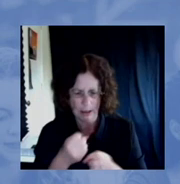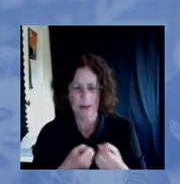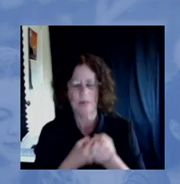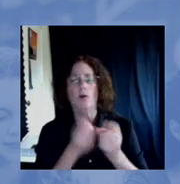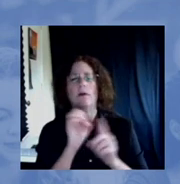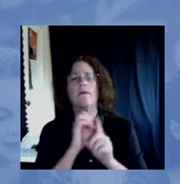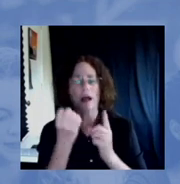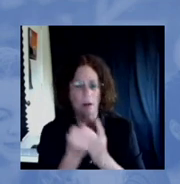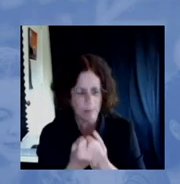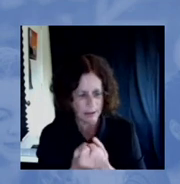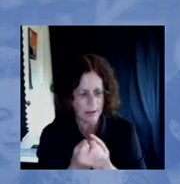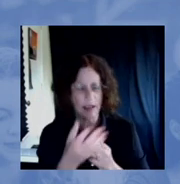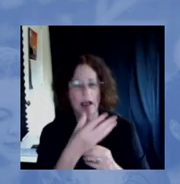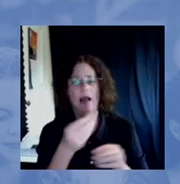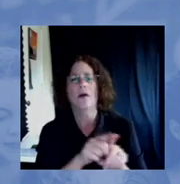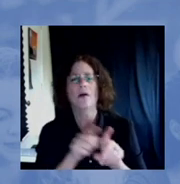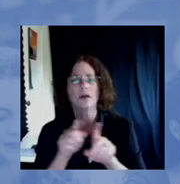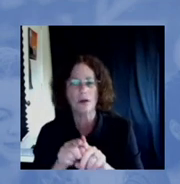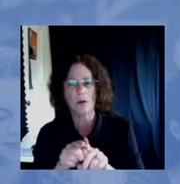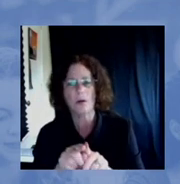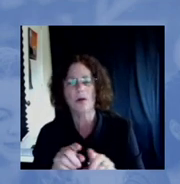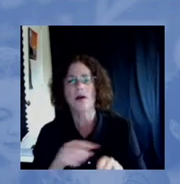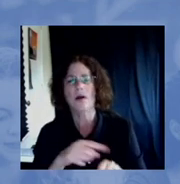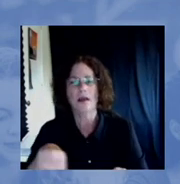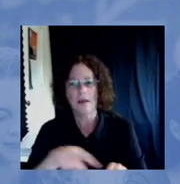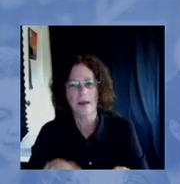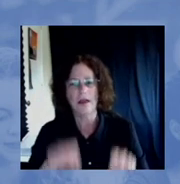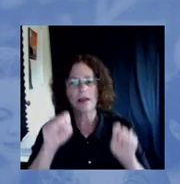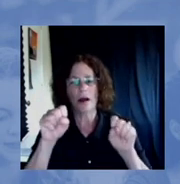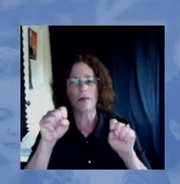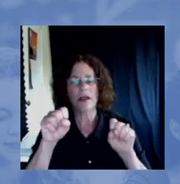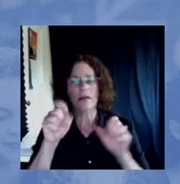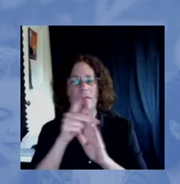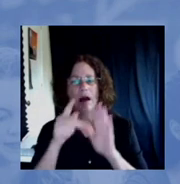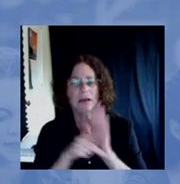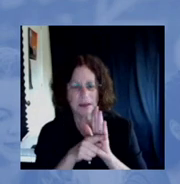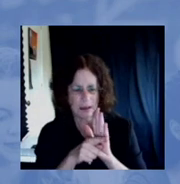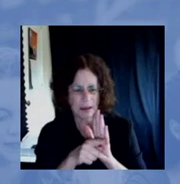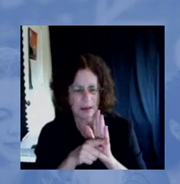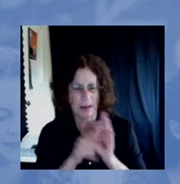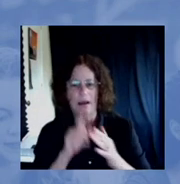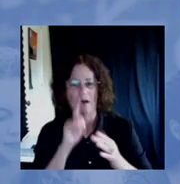BUT HAS ALSO ADOPTED POLICIES THAT ARE PROTECTIVE OF ALL STUDENTS.